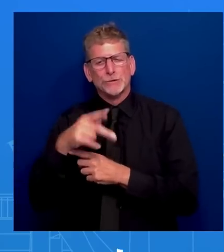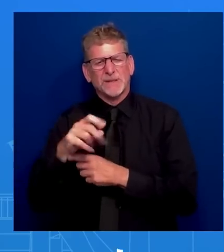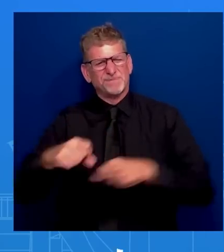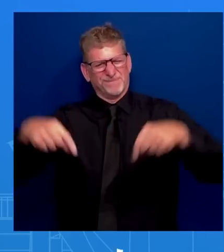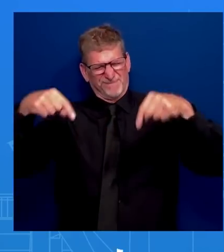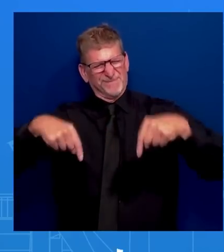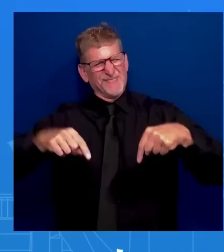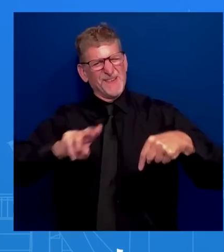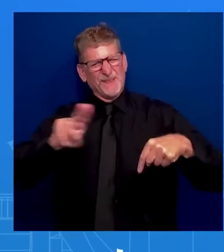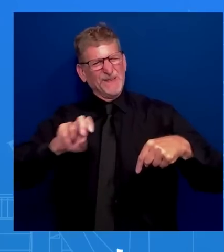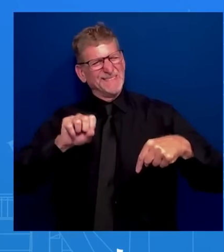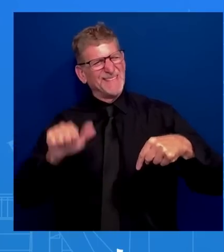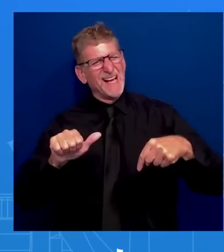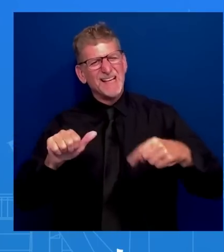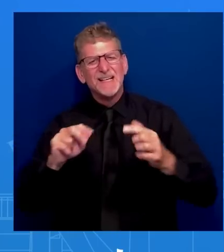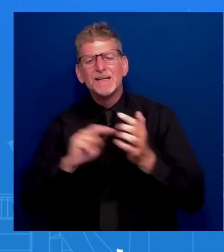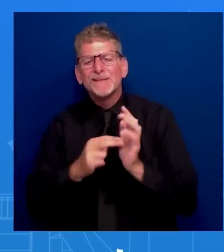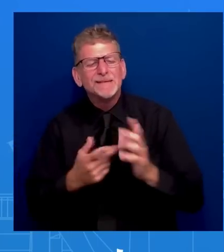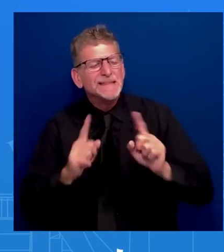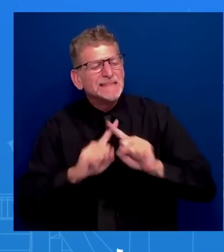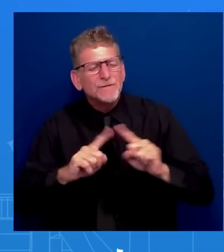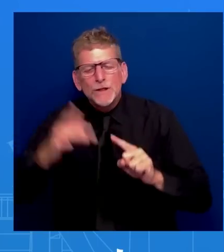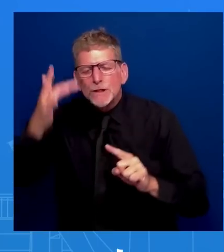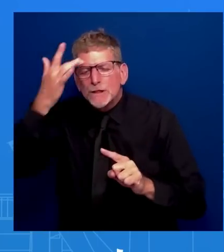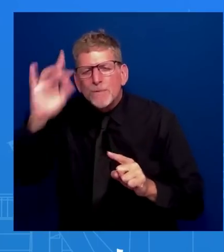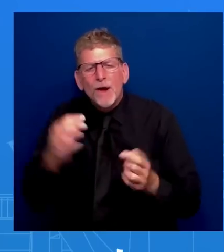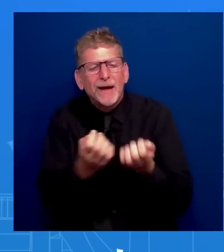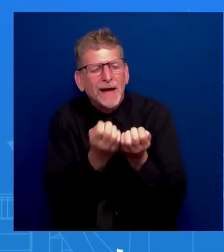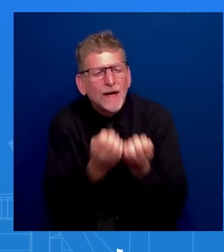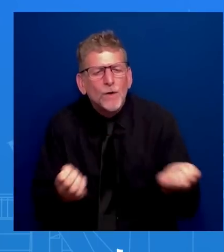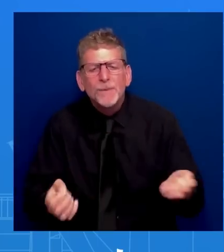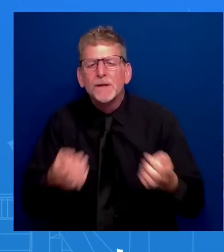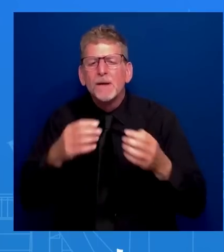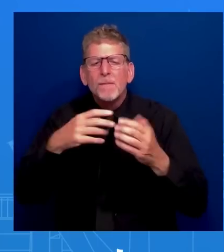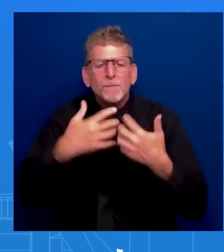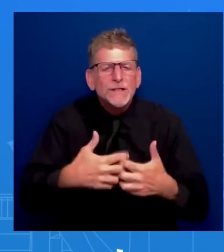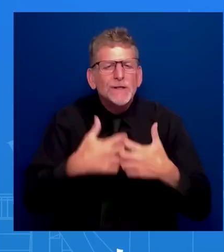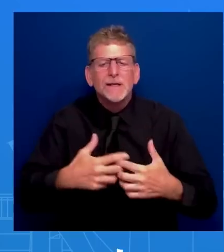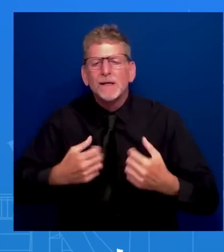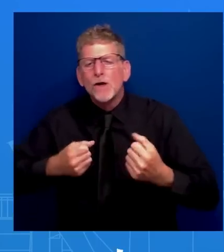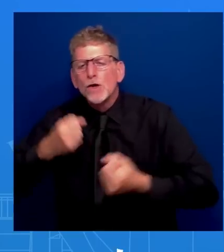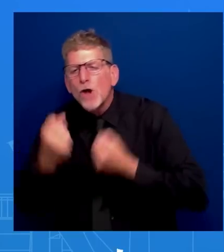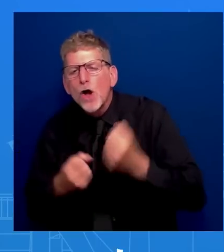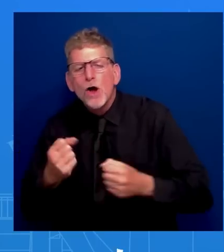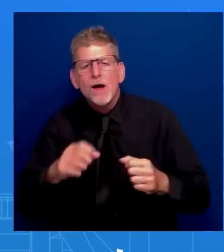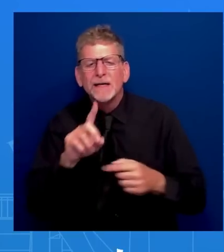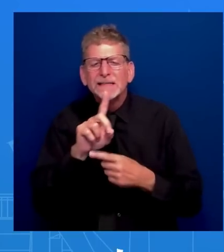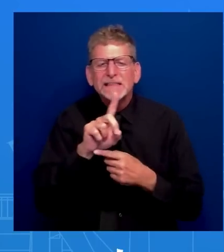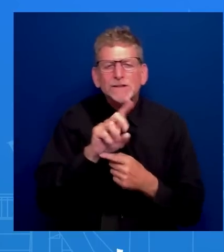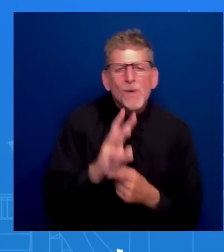and national security benefits of this bill for months now, but I wanted to lift up one new story